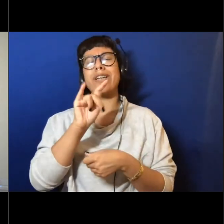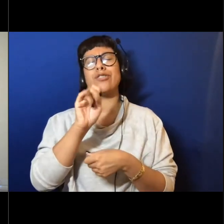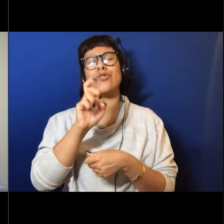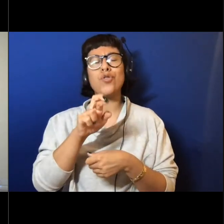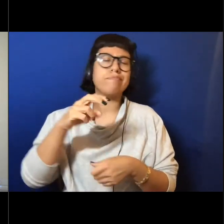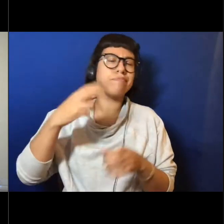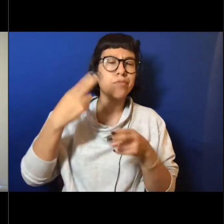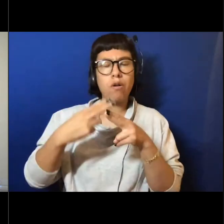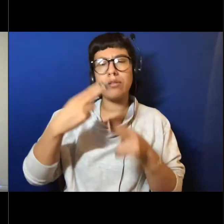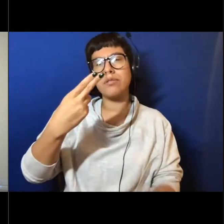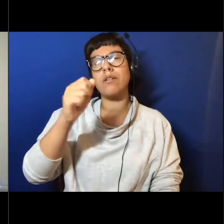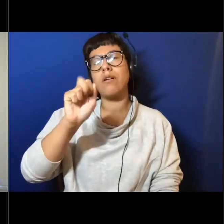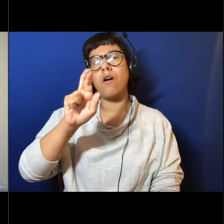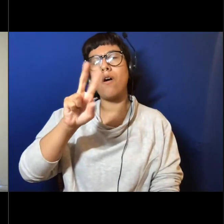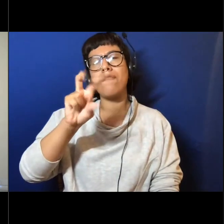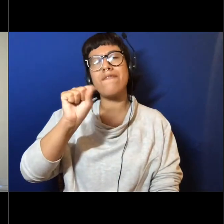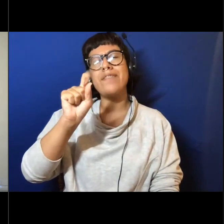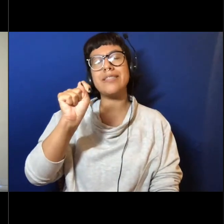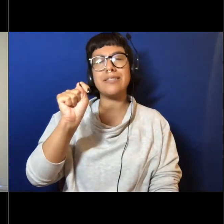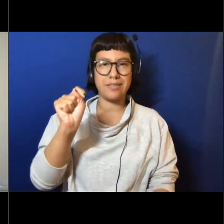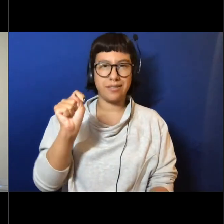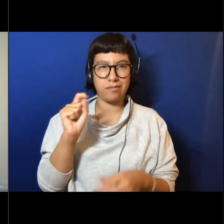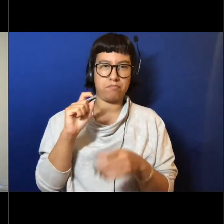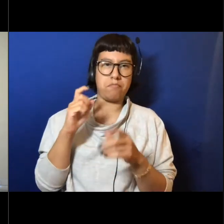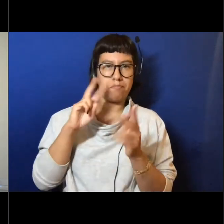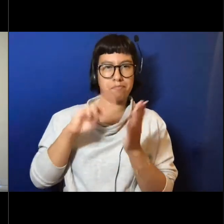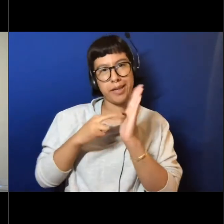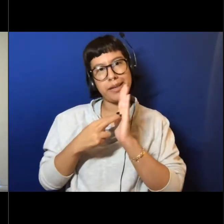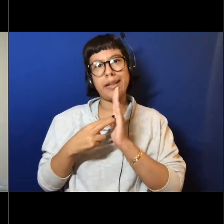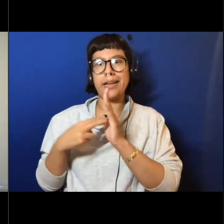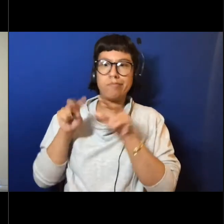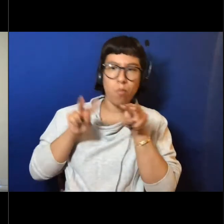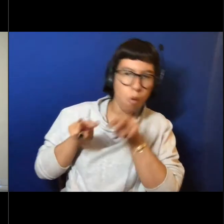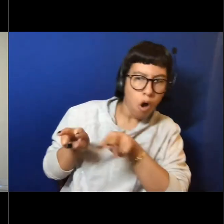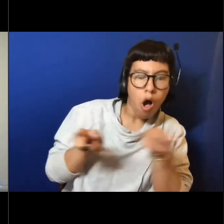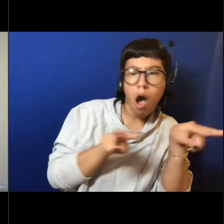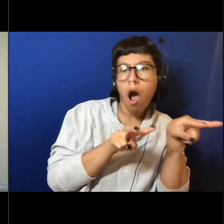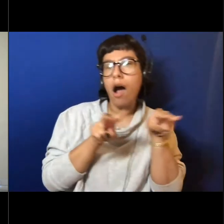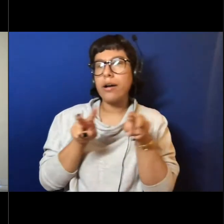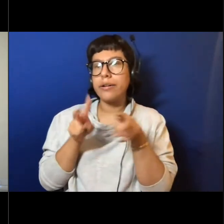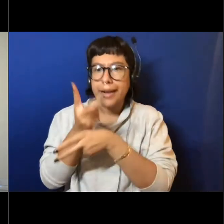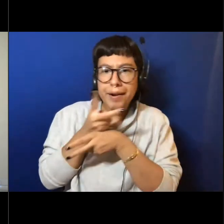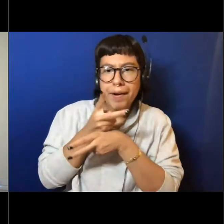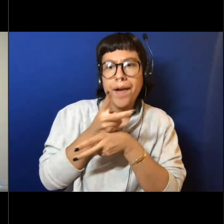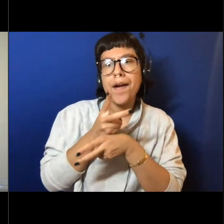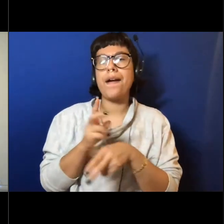that you can harvest? Yeah, so the legal size is three inches.